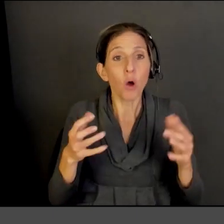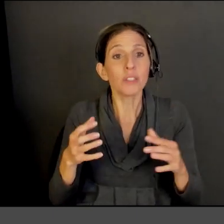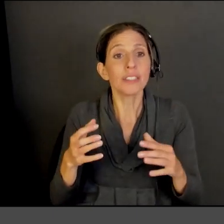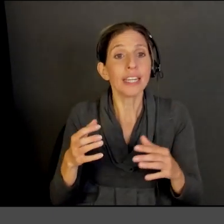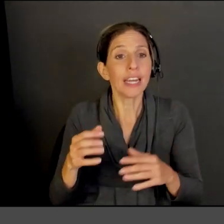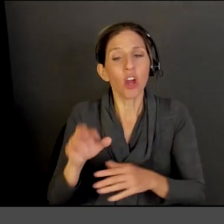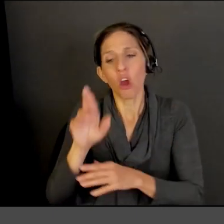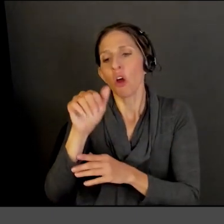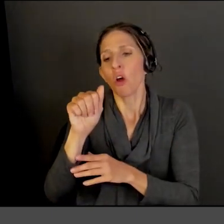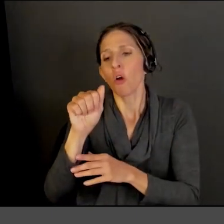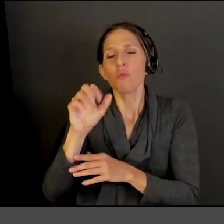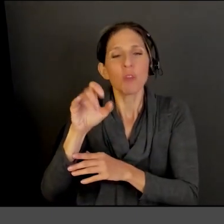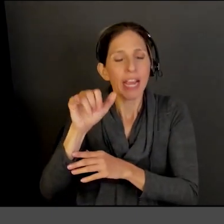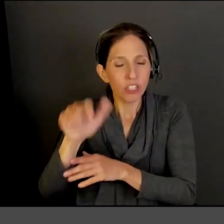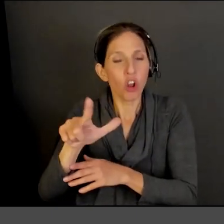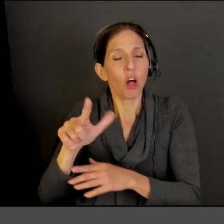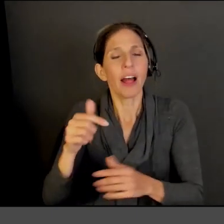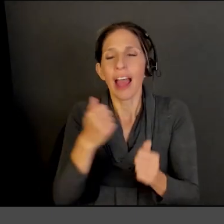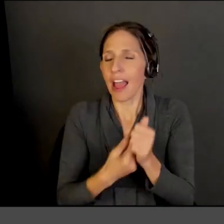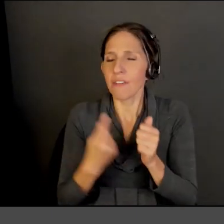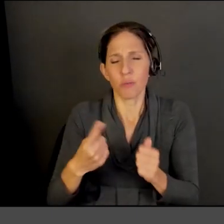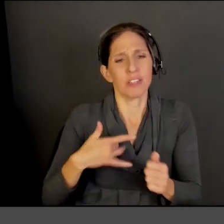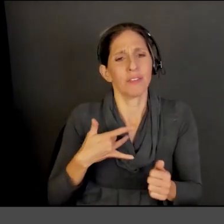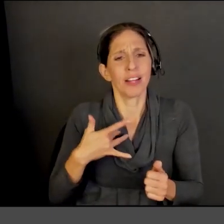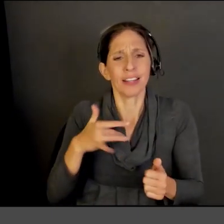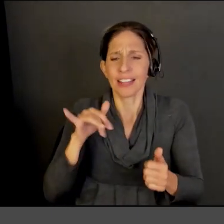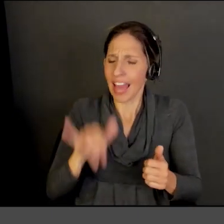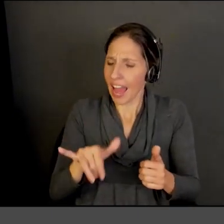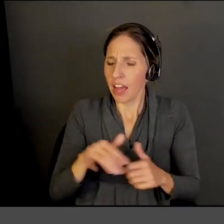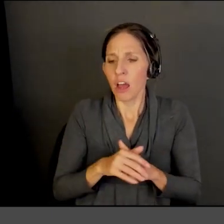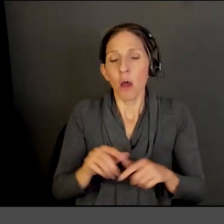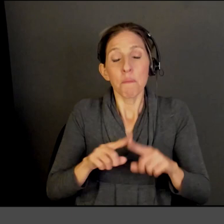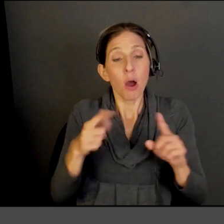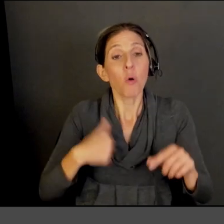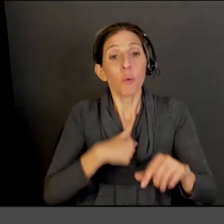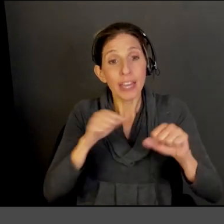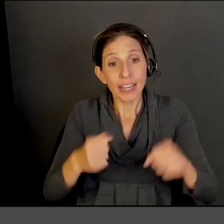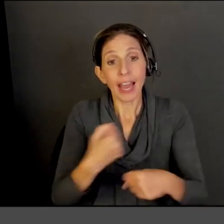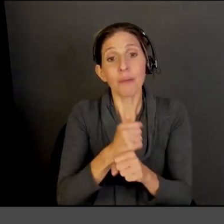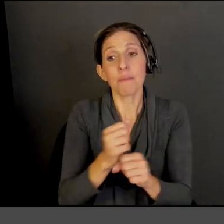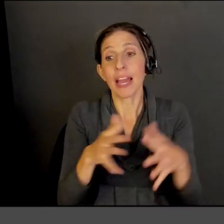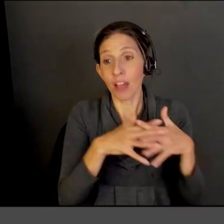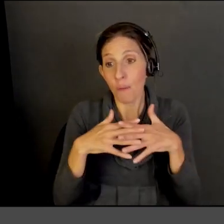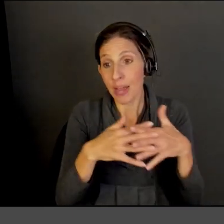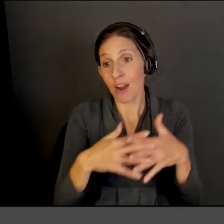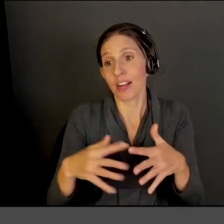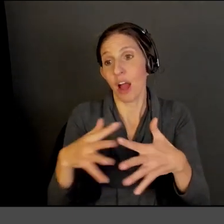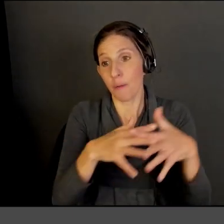BUT WE CAN MAKE AMERICA AMERICA. SO YOU THINK ABOUT WHAT THAT KIND OF POETRY MEANT AT THE TIME